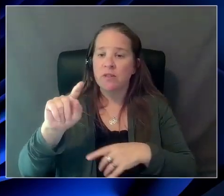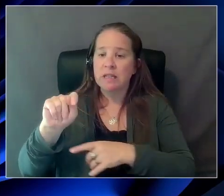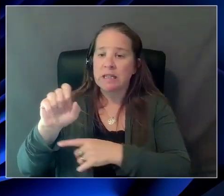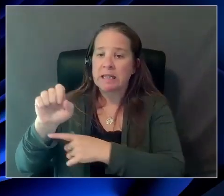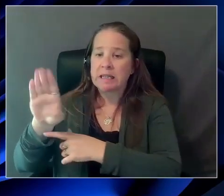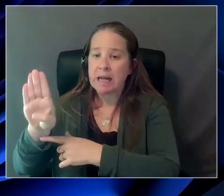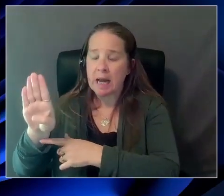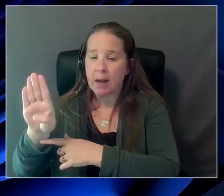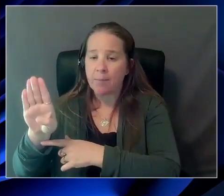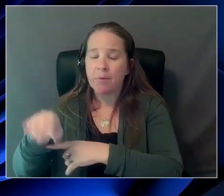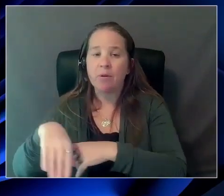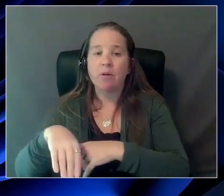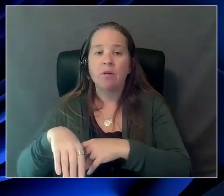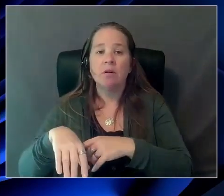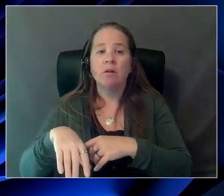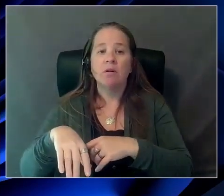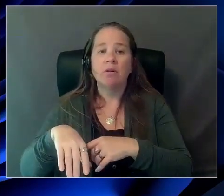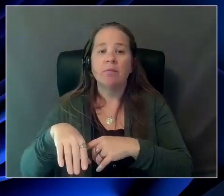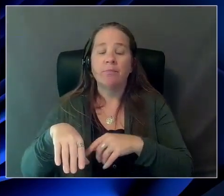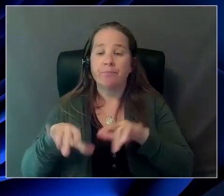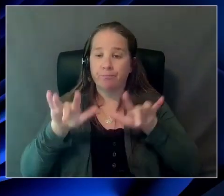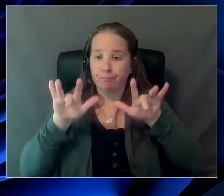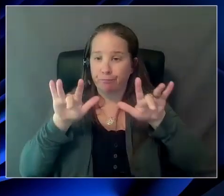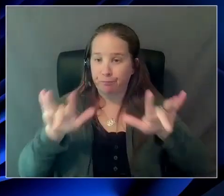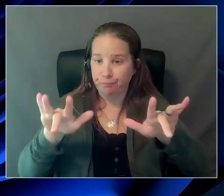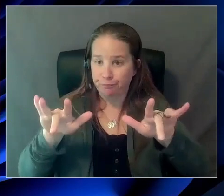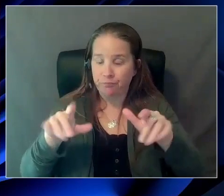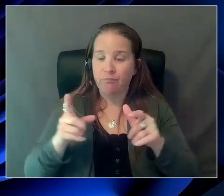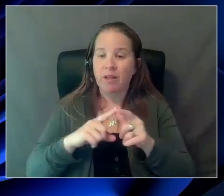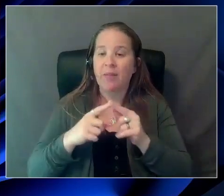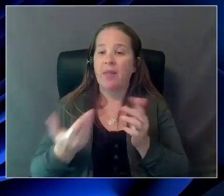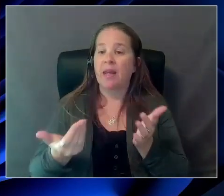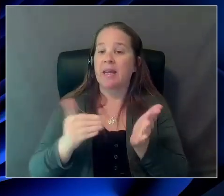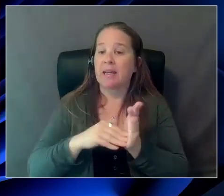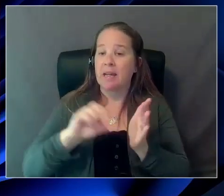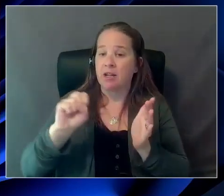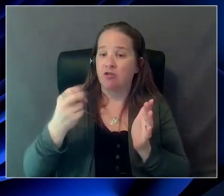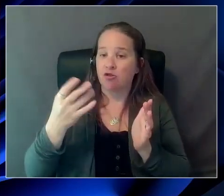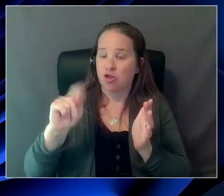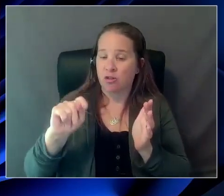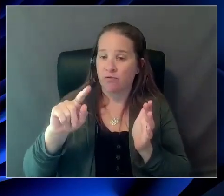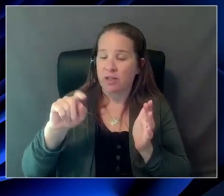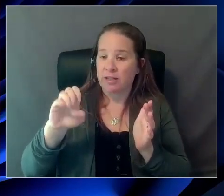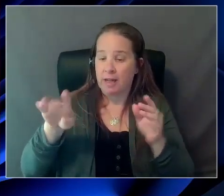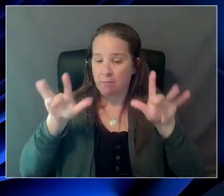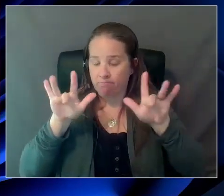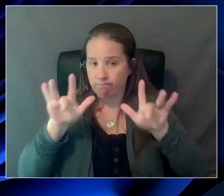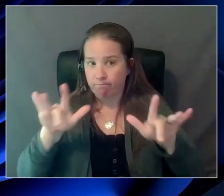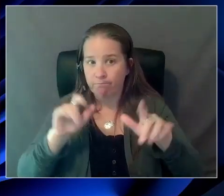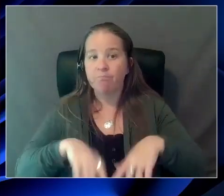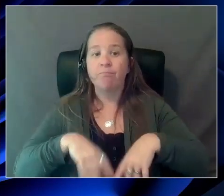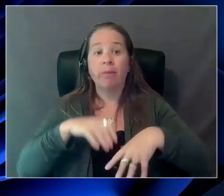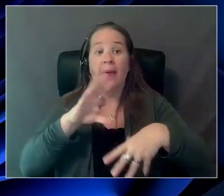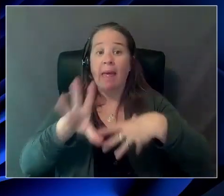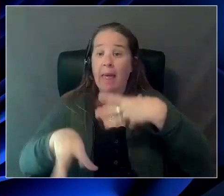so I have to check content list. I'm going to Shift tab again, and now to the add people button.